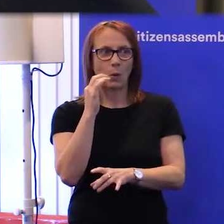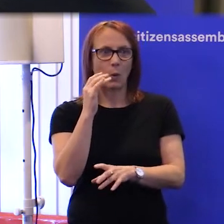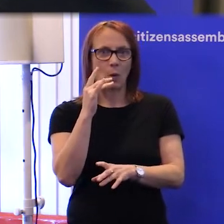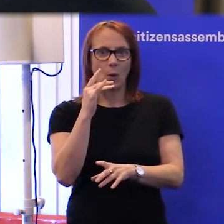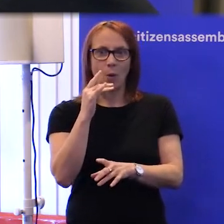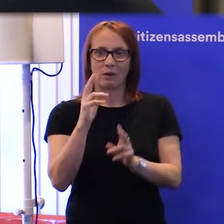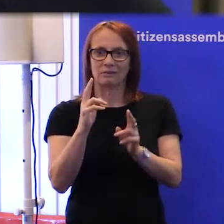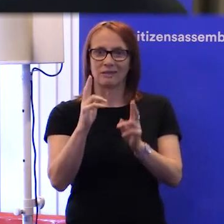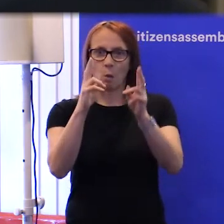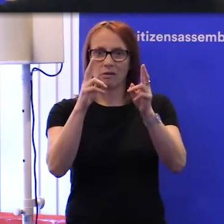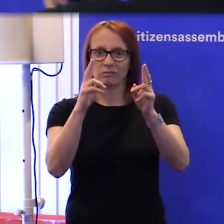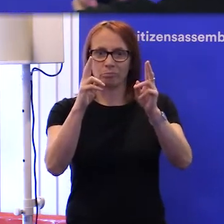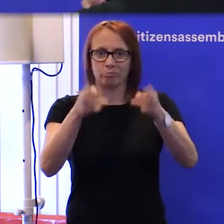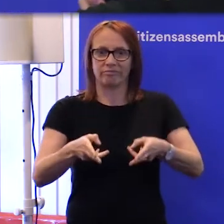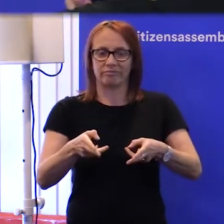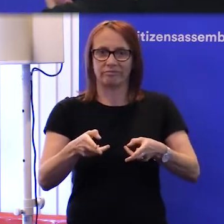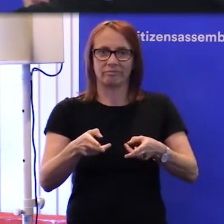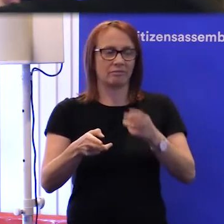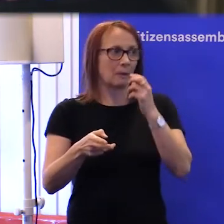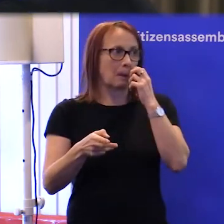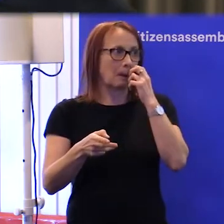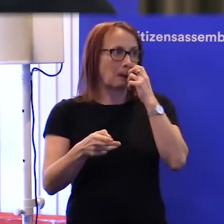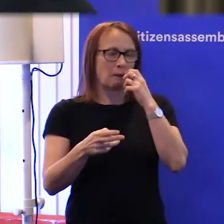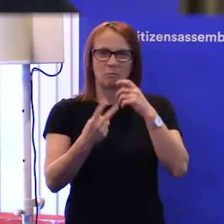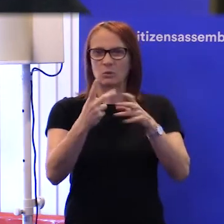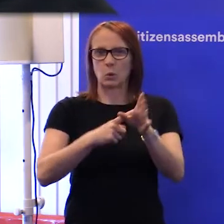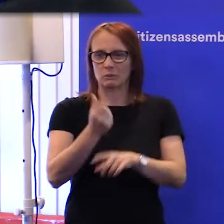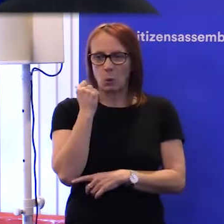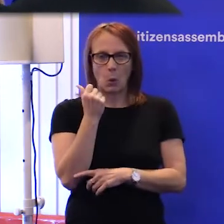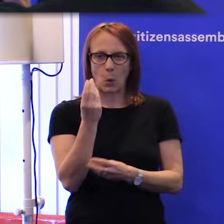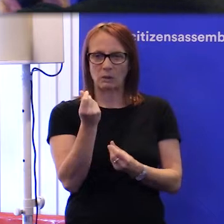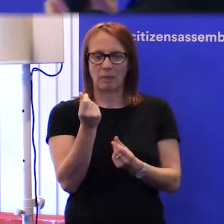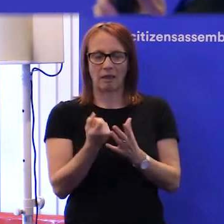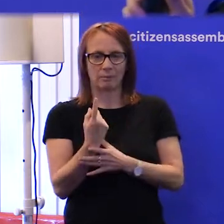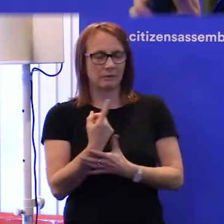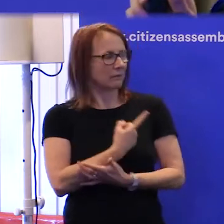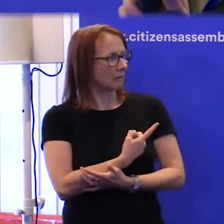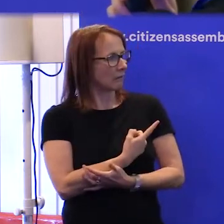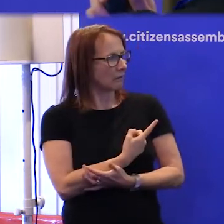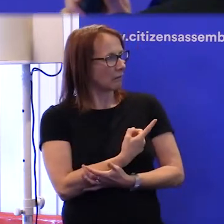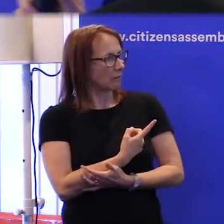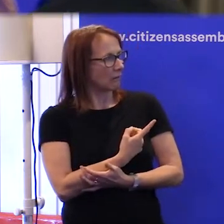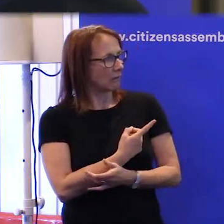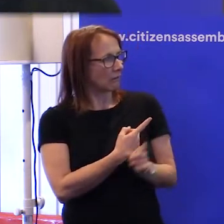twin towers small event happened a couple years ago I think there and Obama